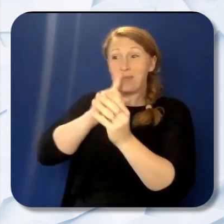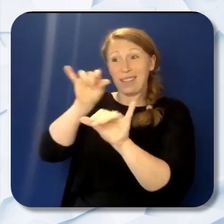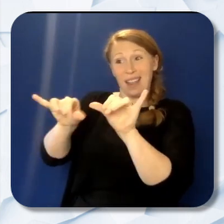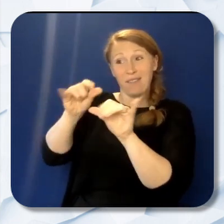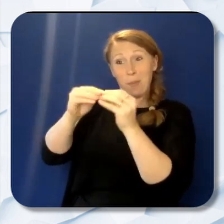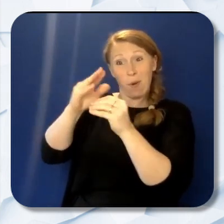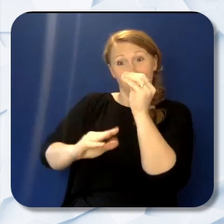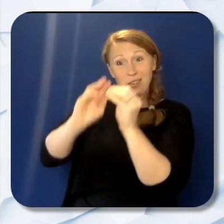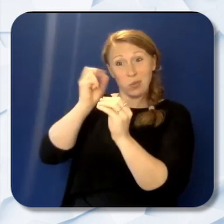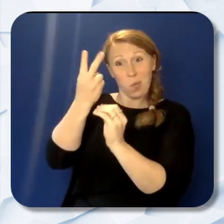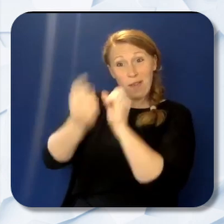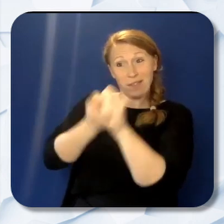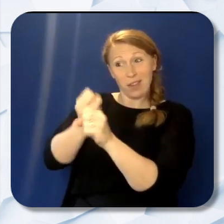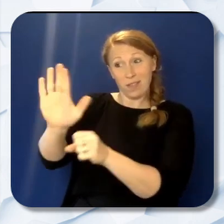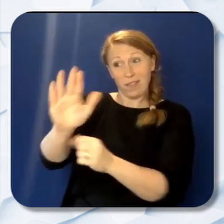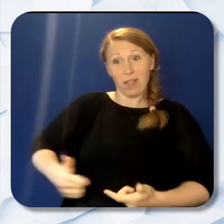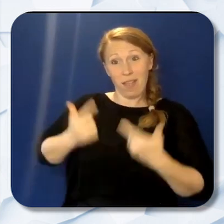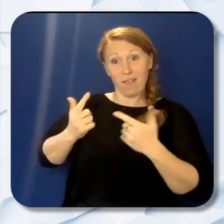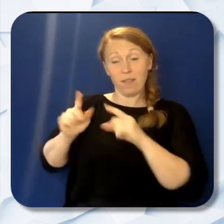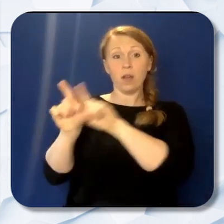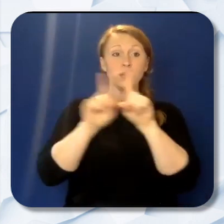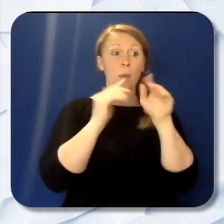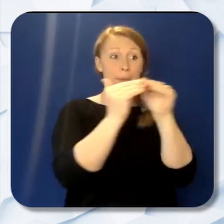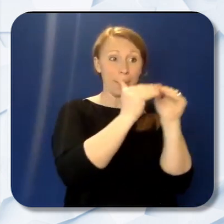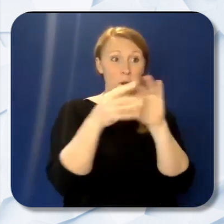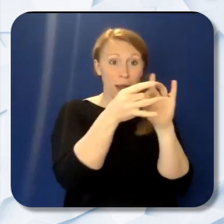for peer networks are often formed. Coaches and teachers are among the